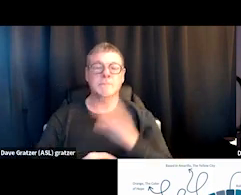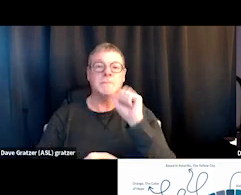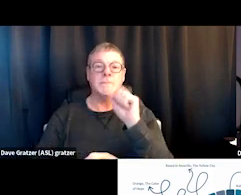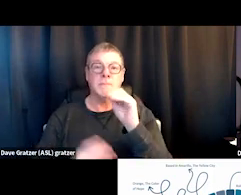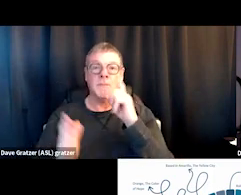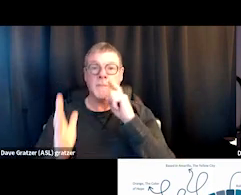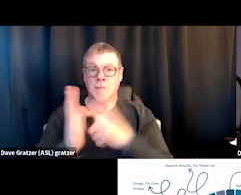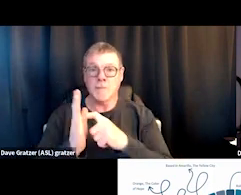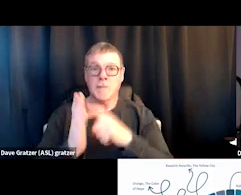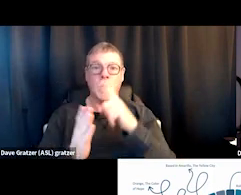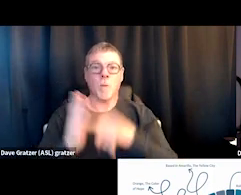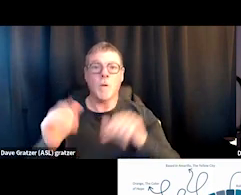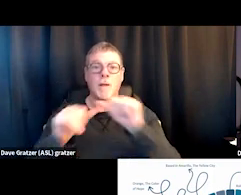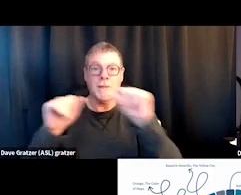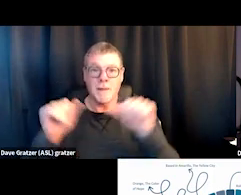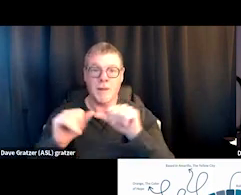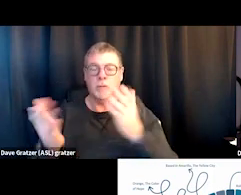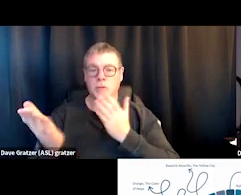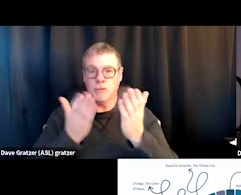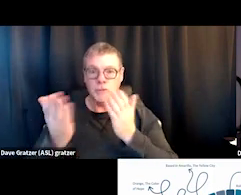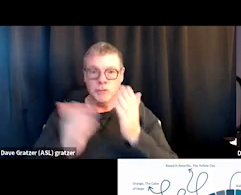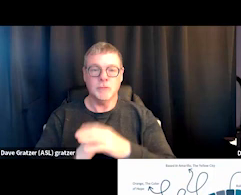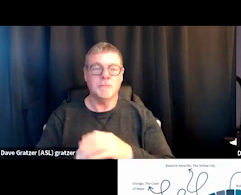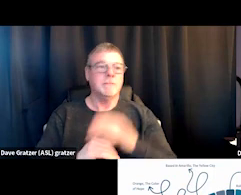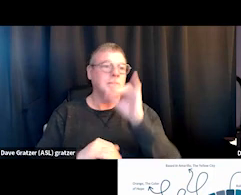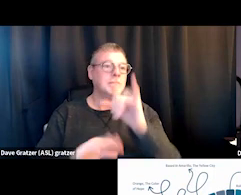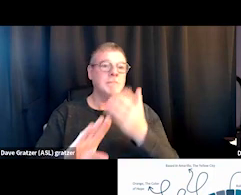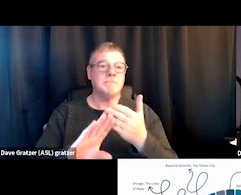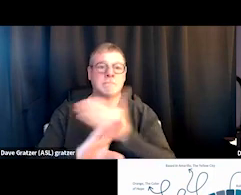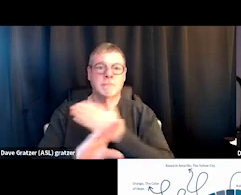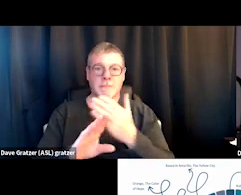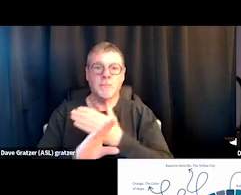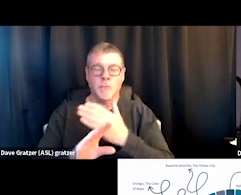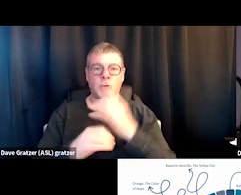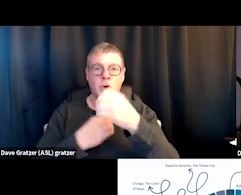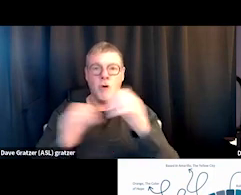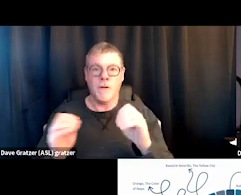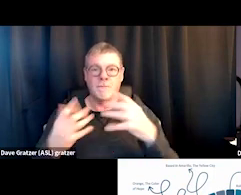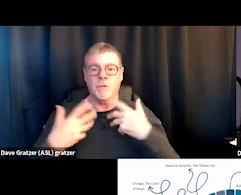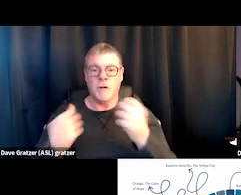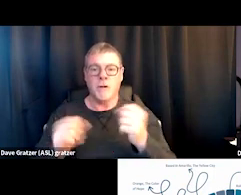well, what are all the areas that we have to serve? You know, this was before the Office of Recovery was opened up at SAMHSA,